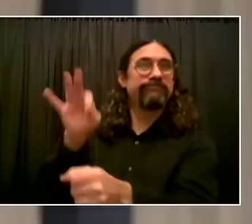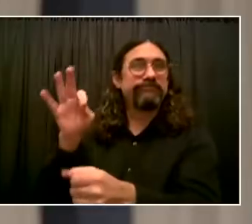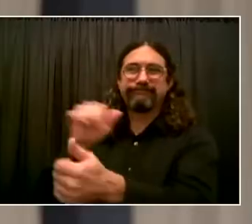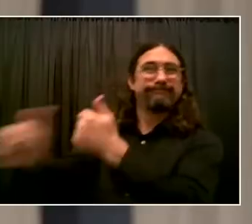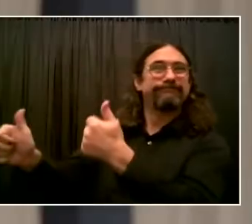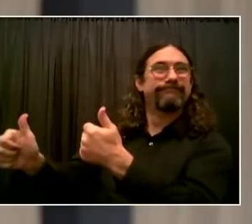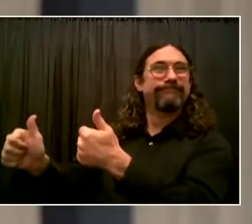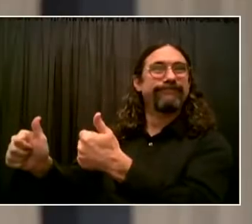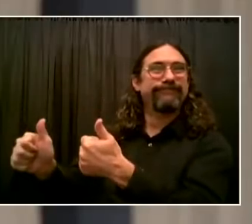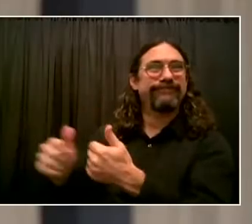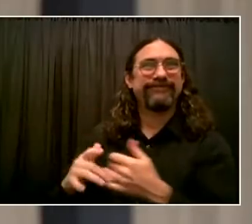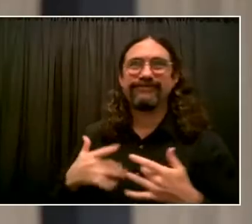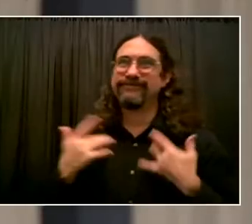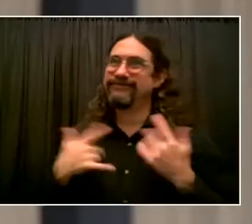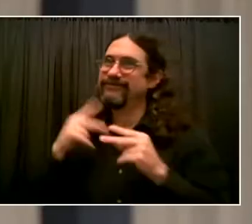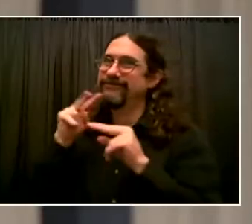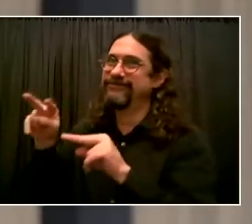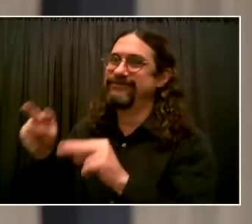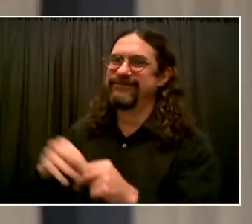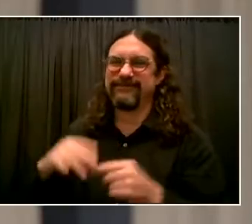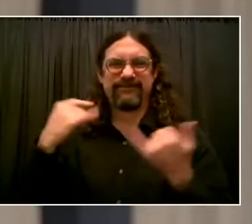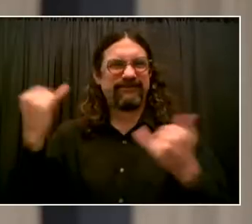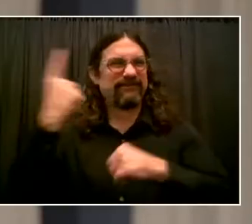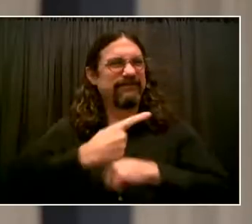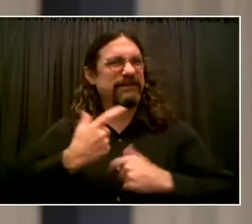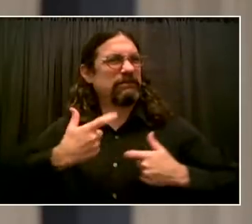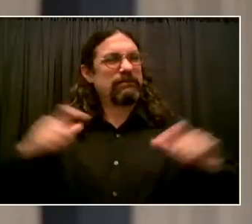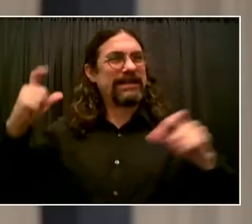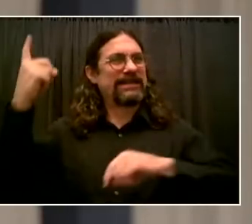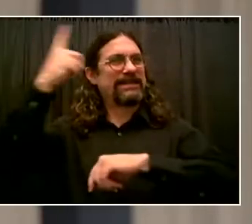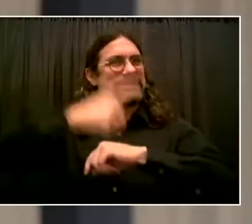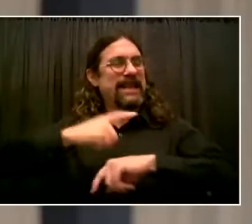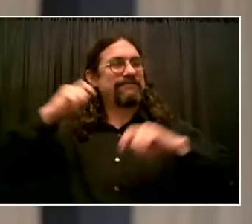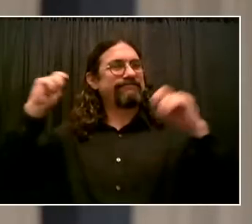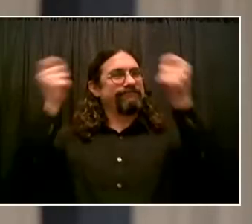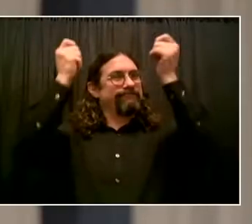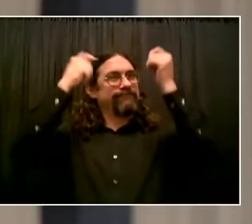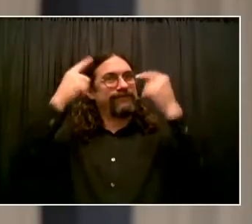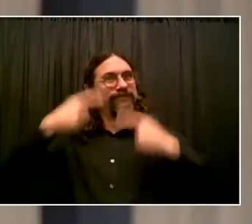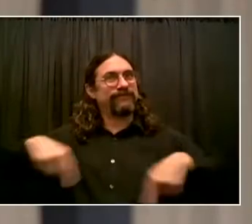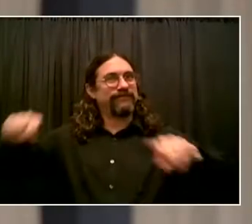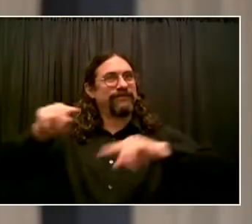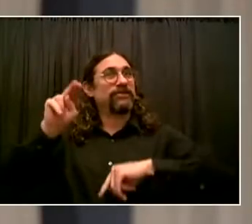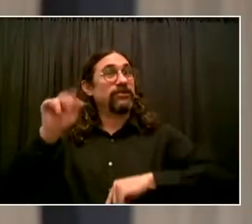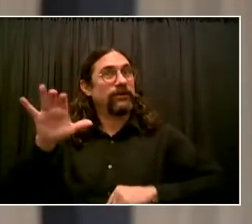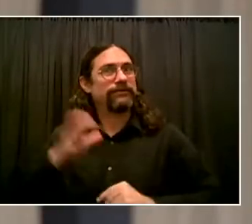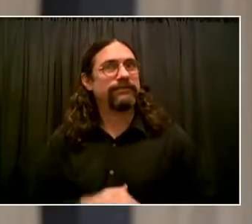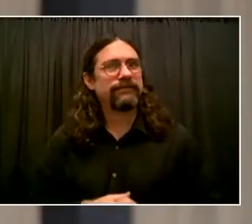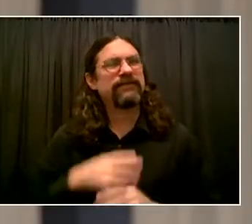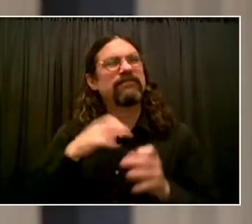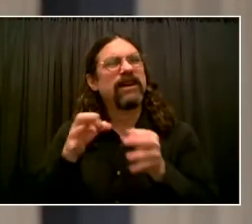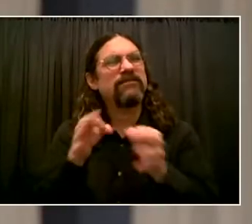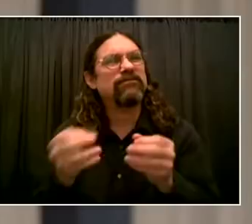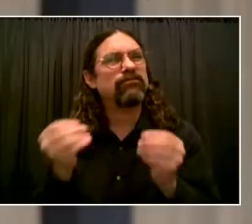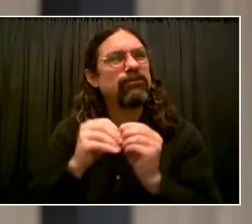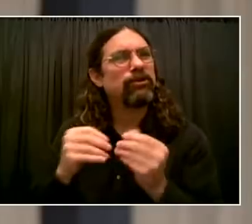IT IS A RED